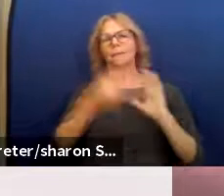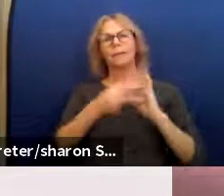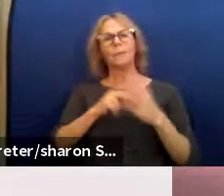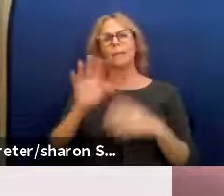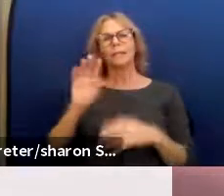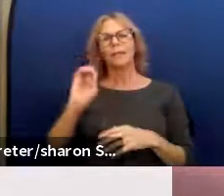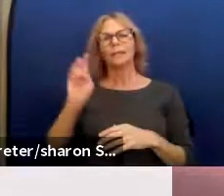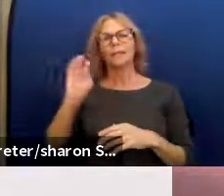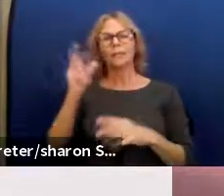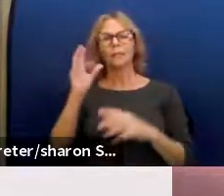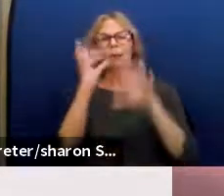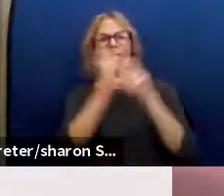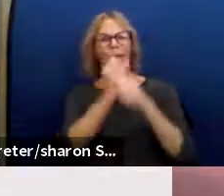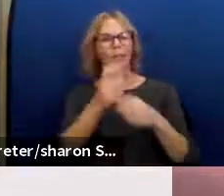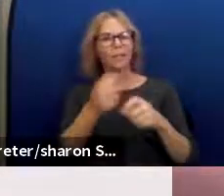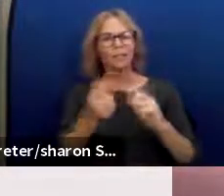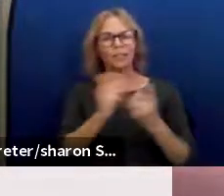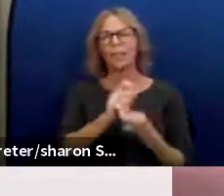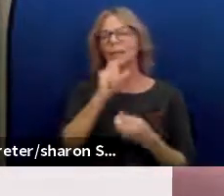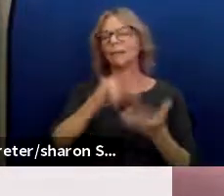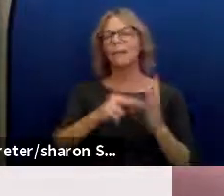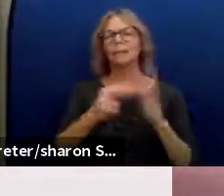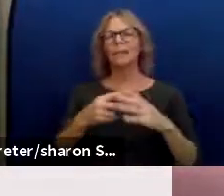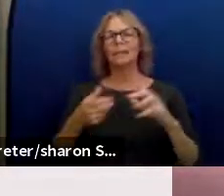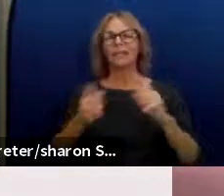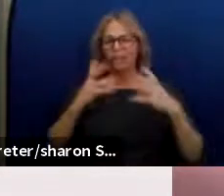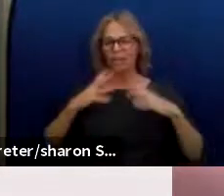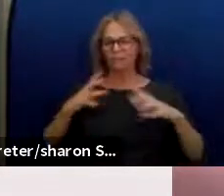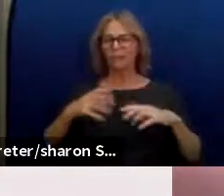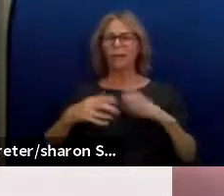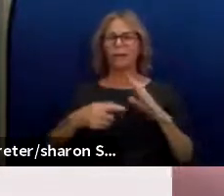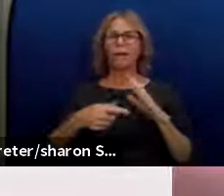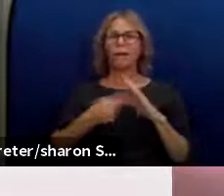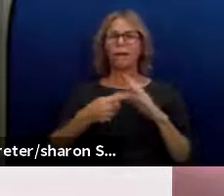doesn't mean that they're going to start dressing differently. They usually do. But, you know, maybe not, you know, sometimes,